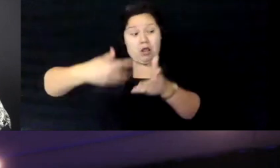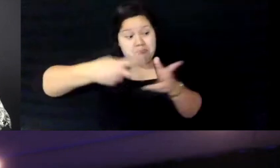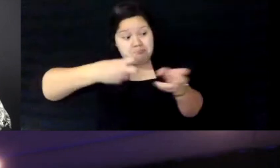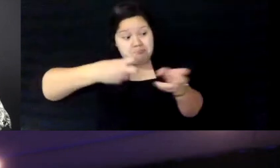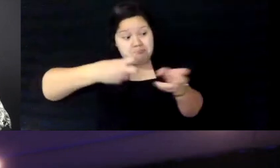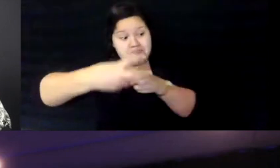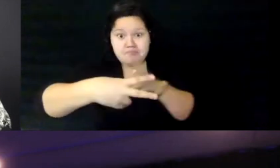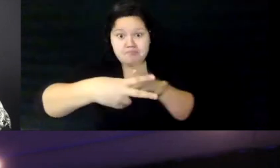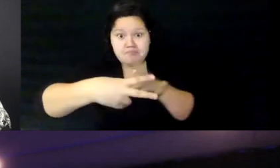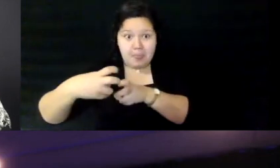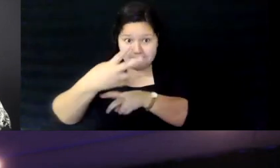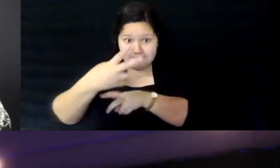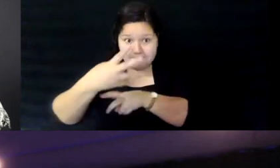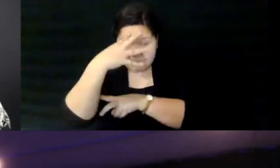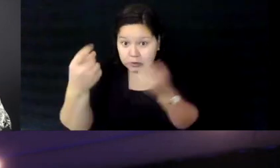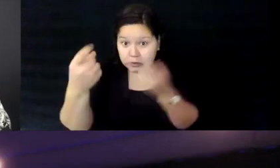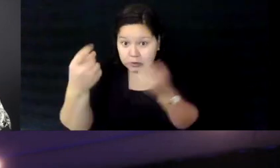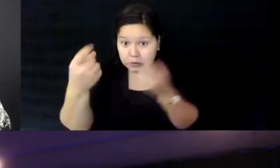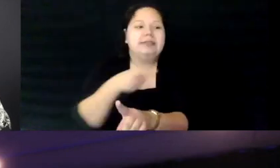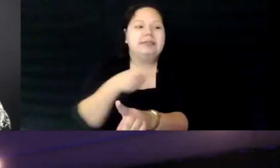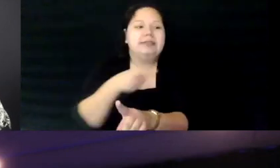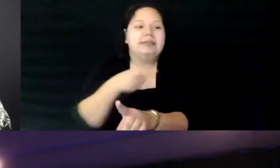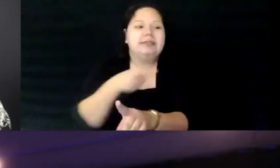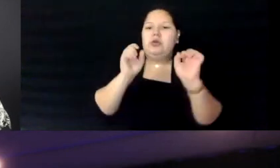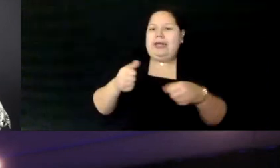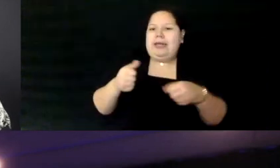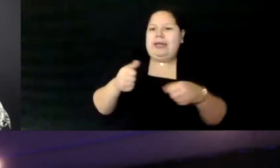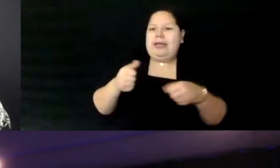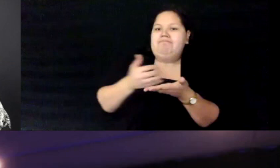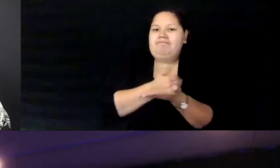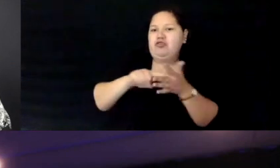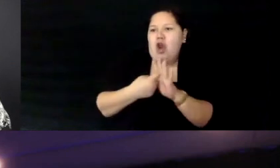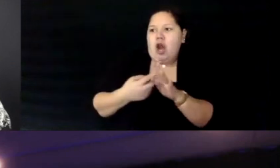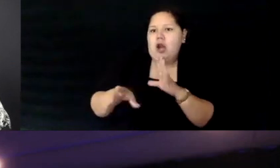you're able to earn the currency to buy new memories,